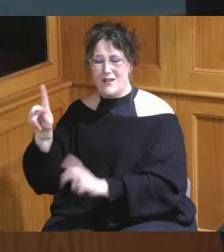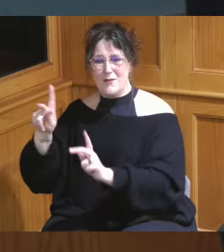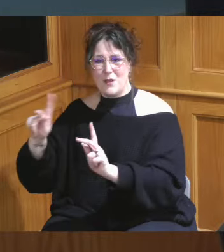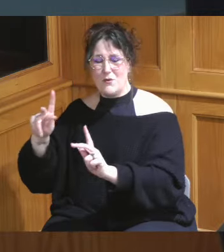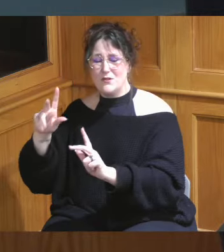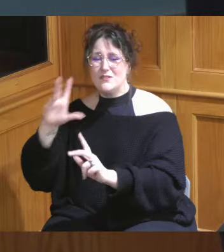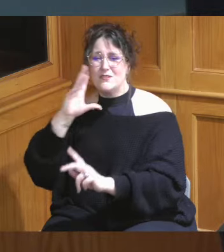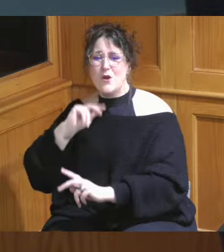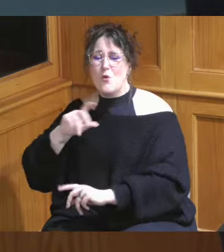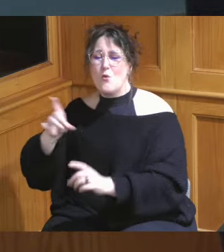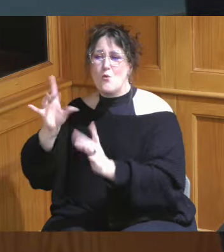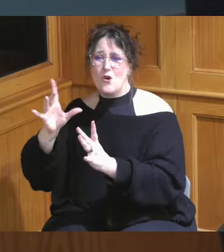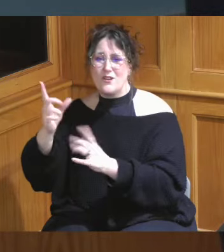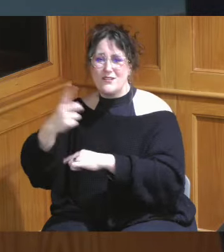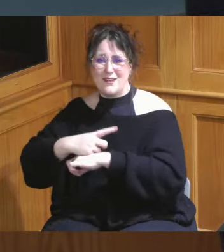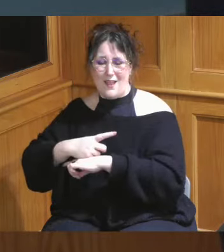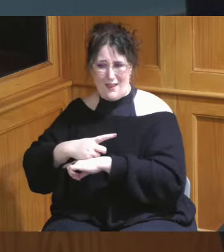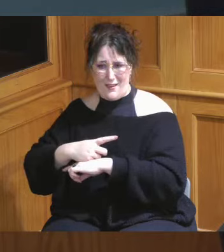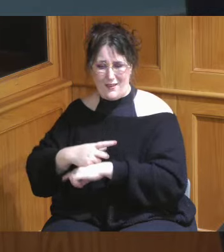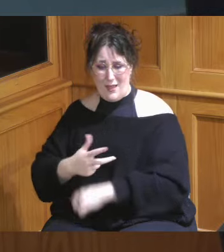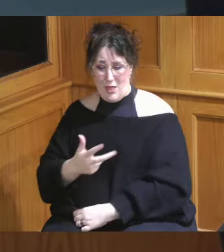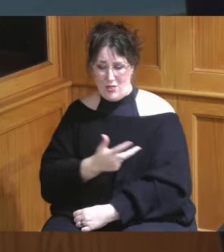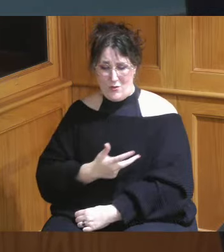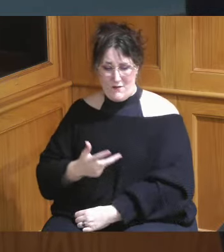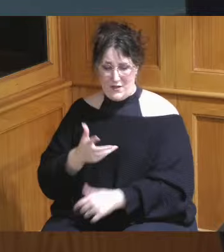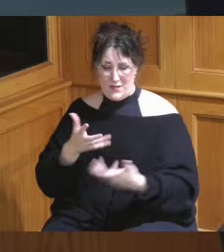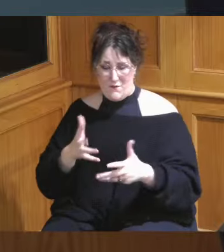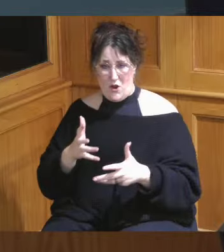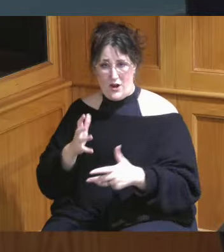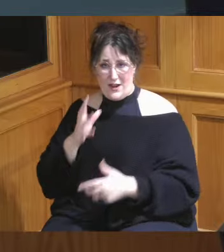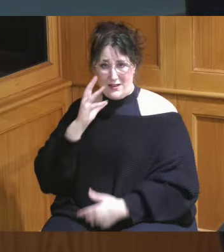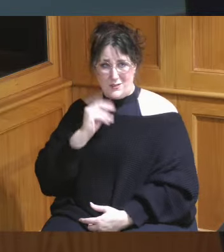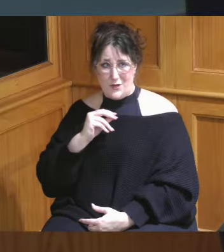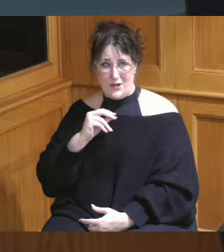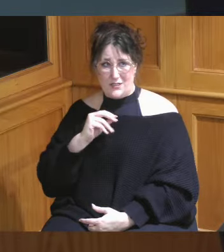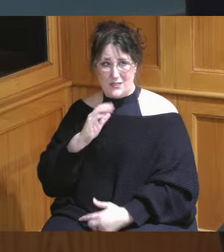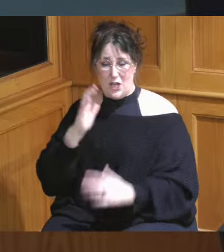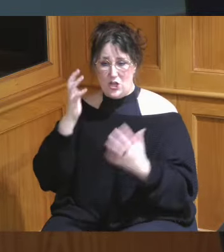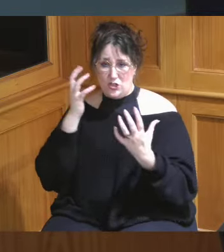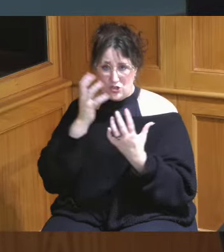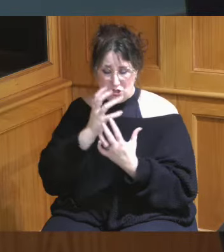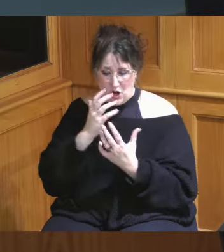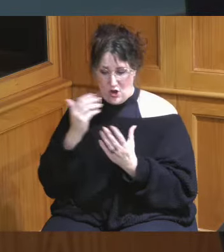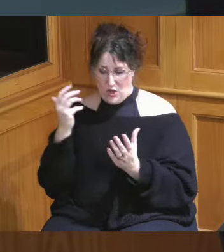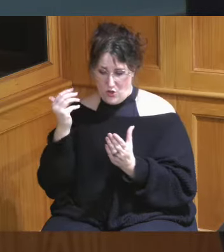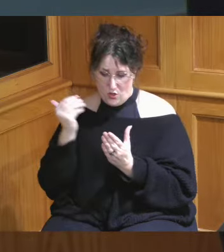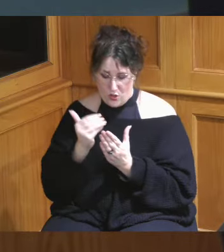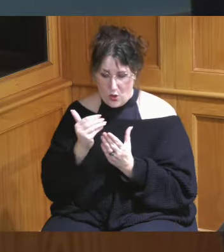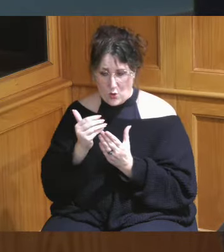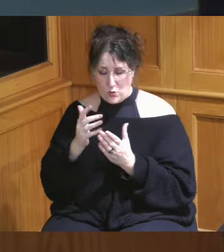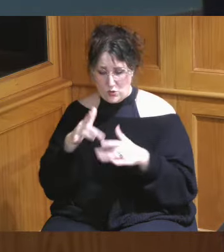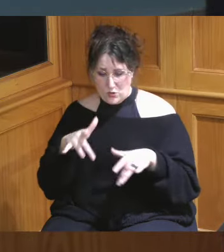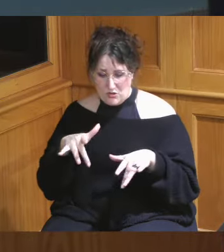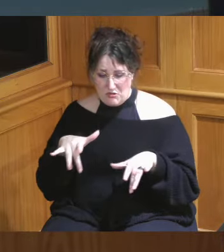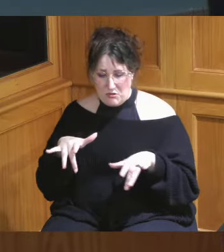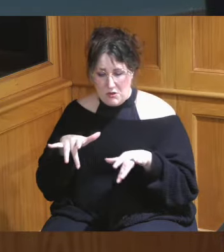I know all three of us have been there dark close no room to decompress after a difficult call and